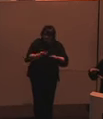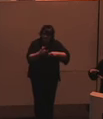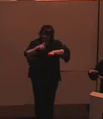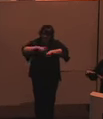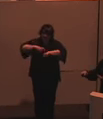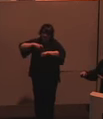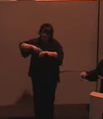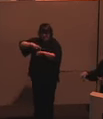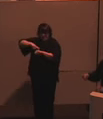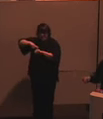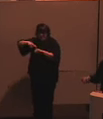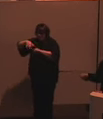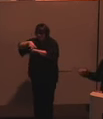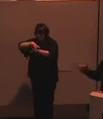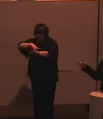space itself.